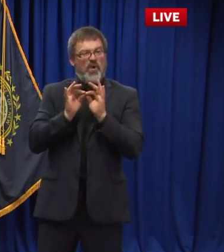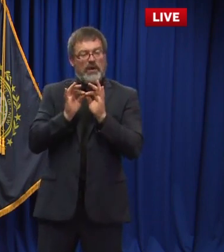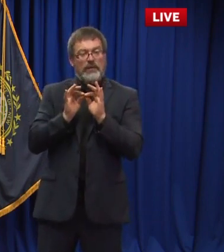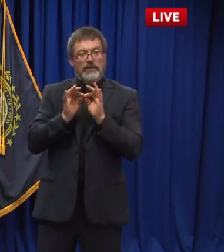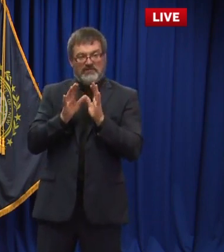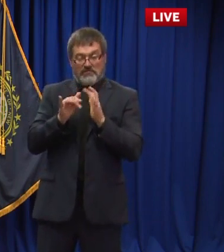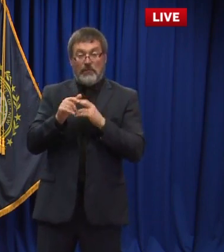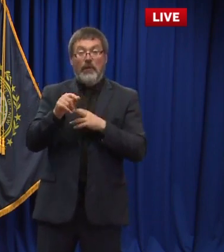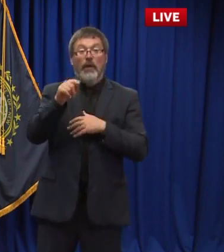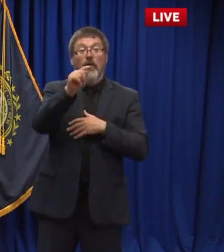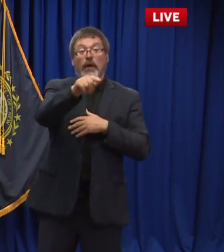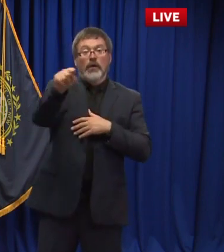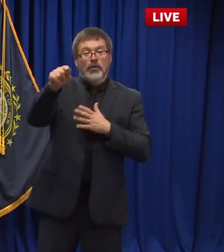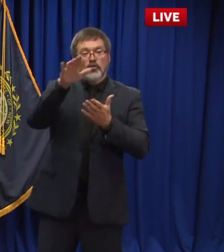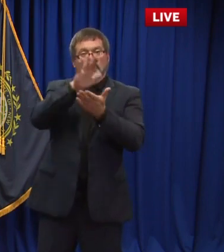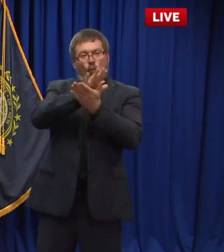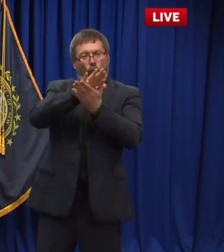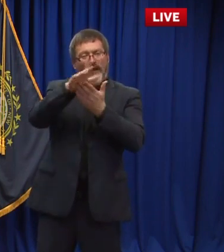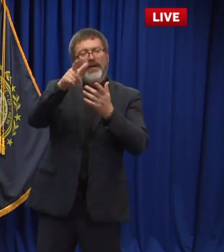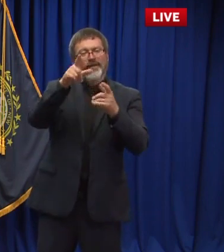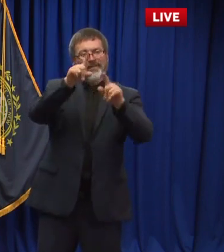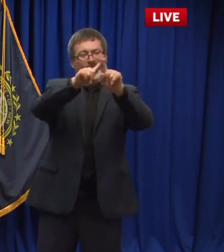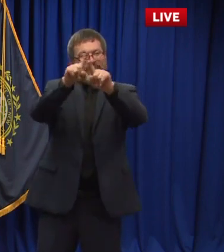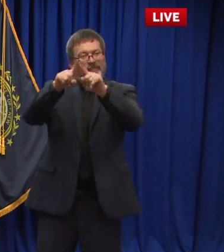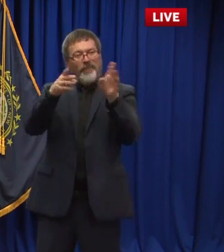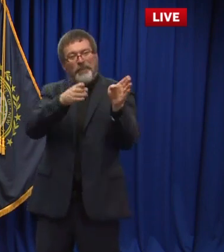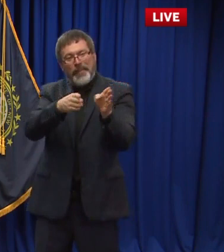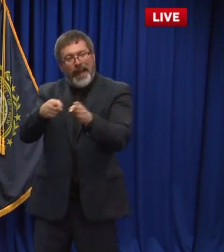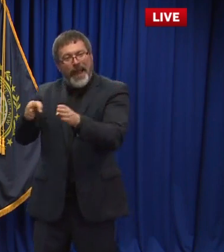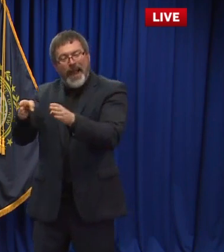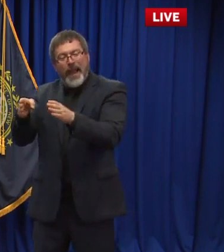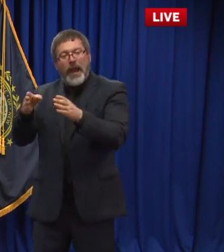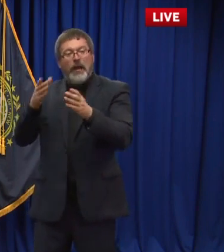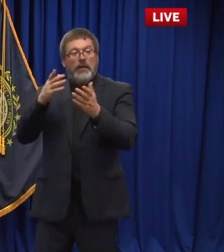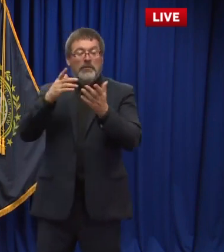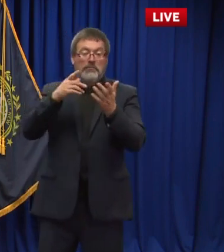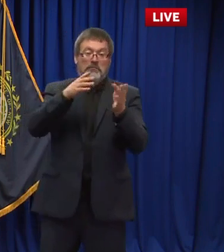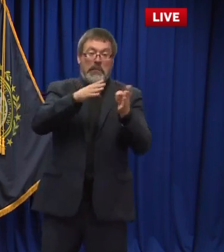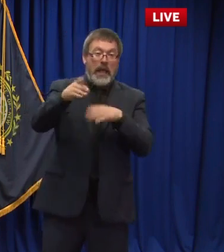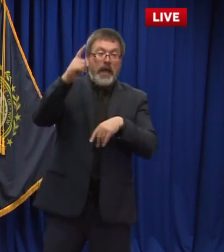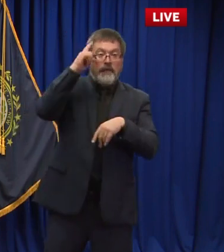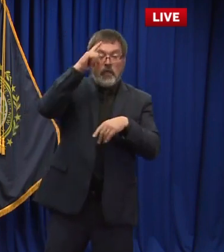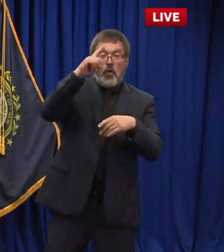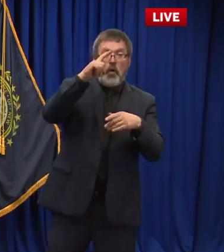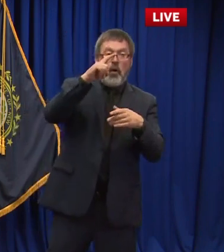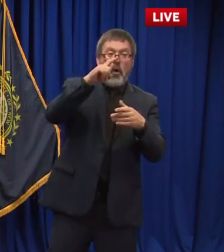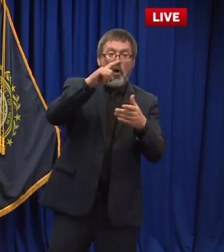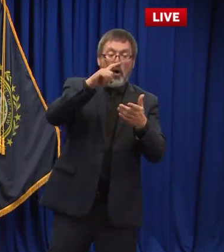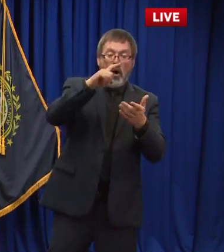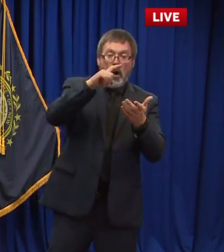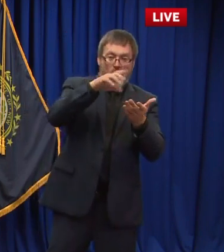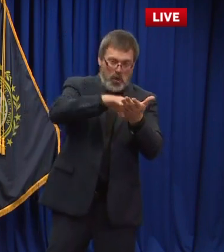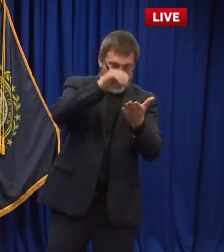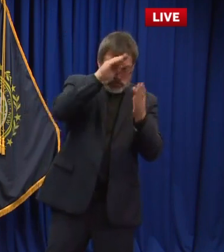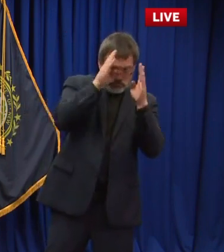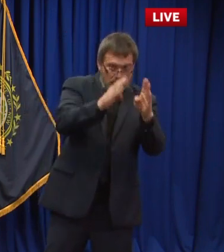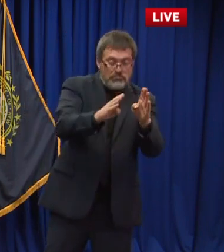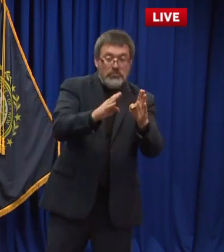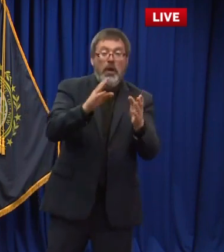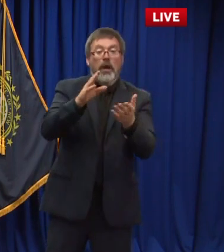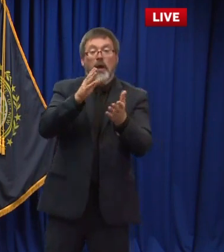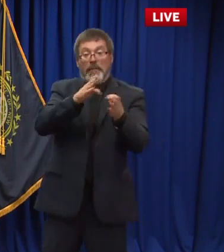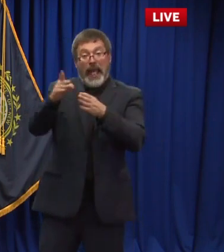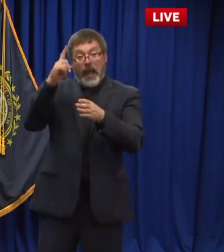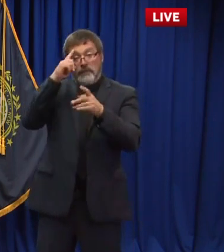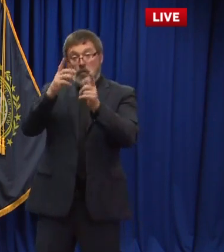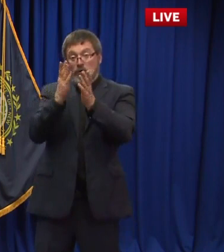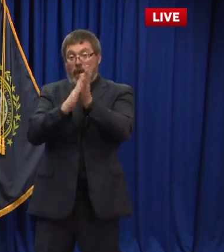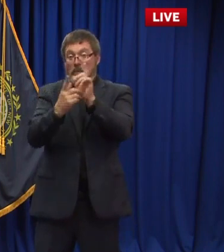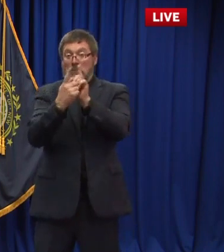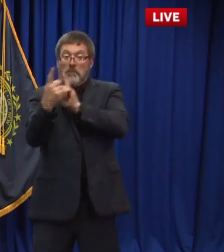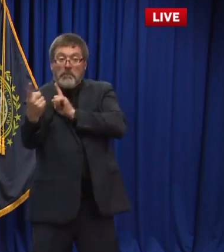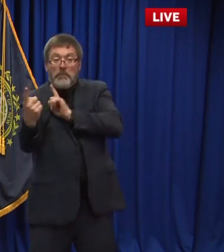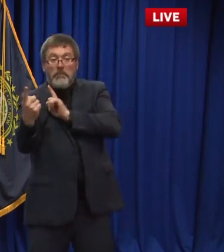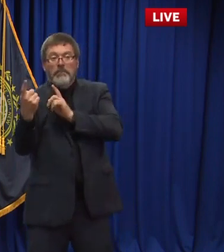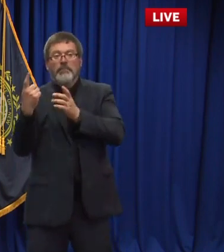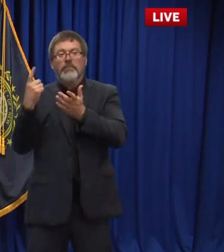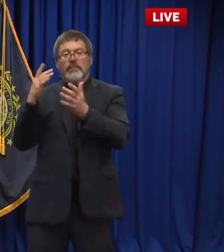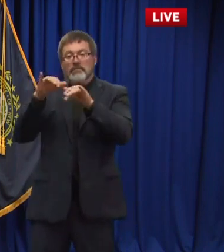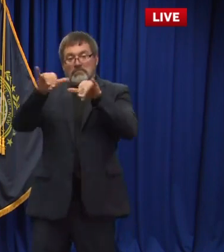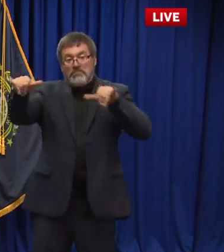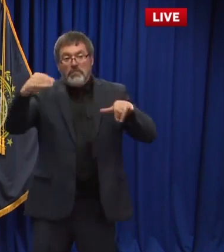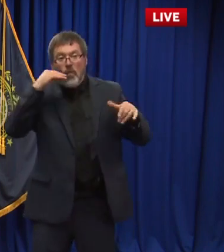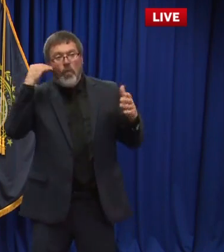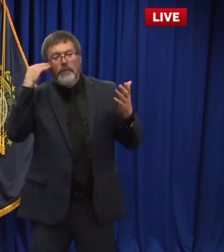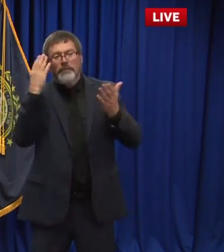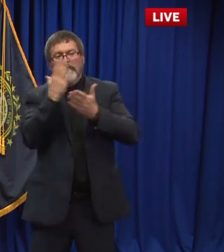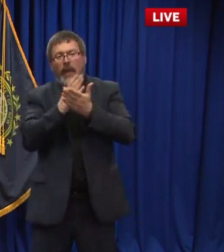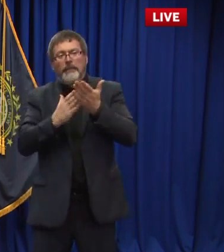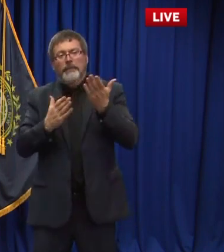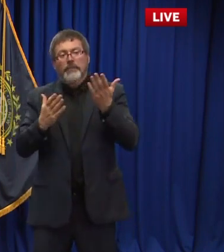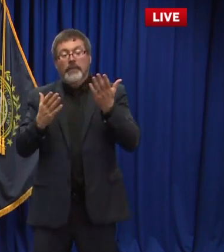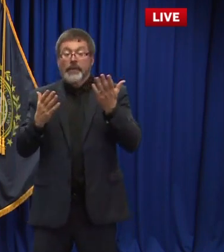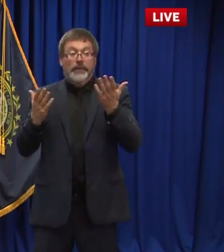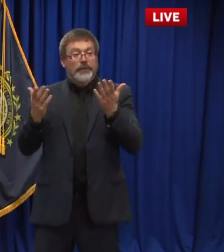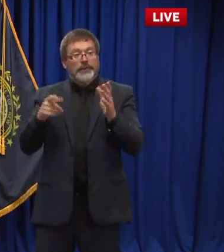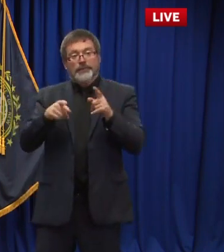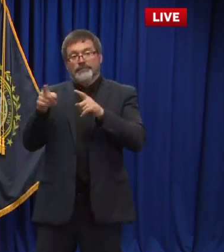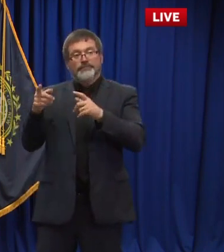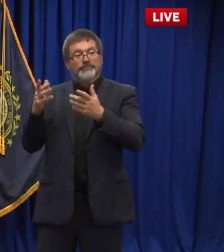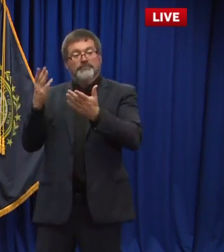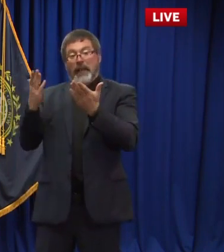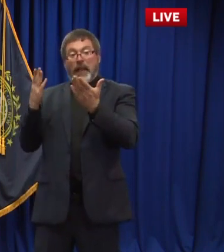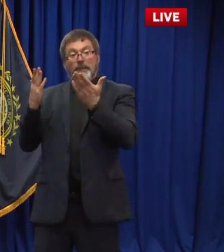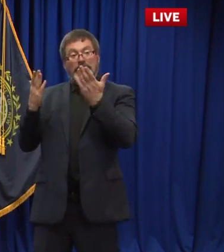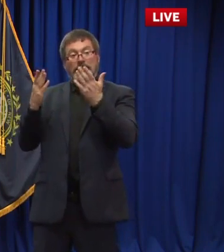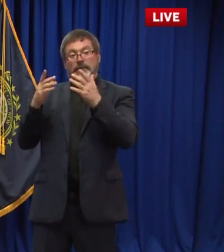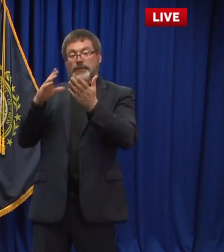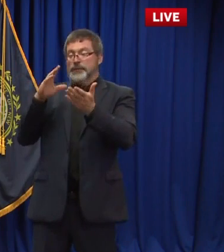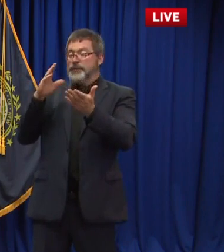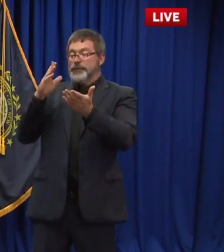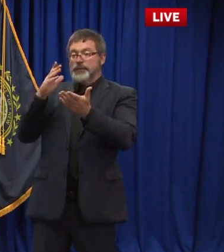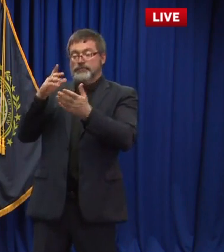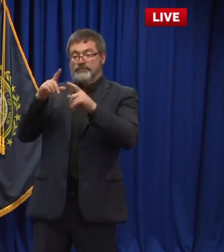I WILL ALSO NOTE THAT THERE WILL LIKELY NEED TO BE PLANNING FROM SCHOOLS AT DIFFERENT LEVELS NOT ONLY LOOKING AT IN PERSON LEARNING, BUT HYBRID MODELS OF LEARNING, REFERRING OFTENTIMES